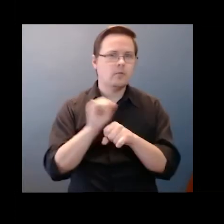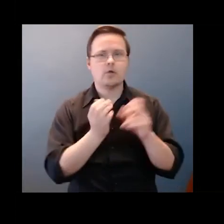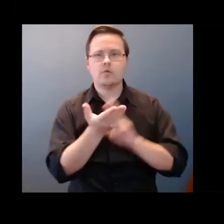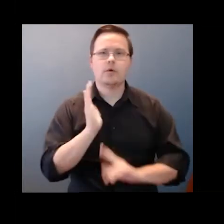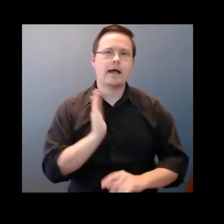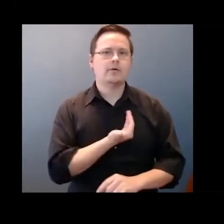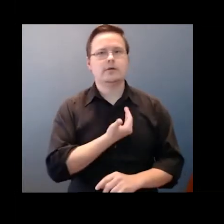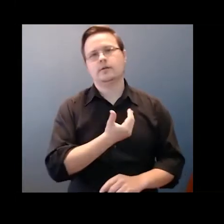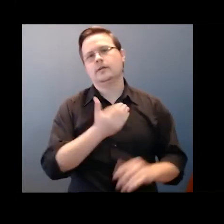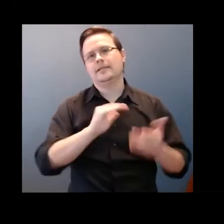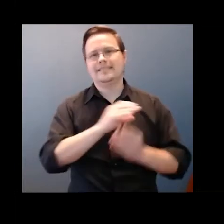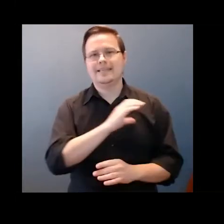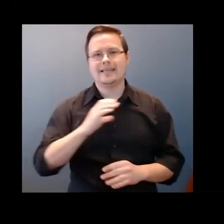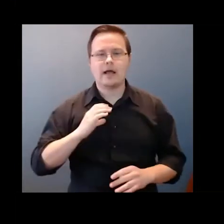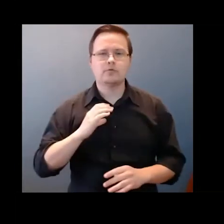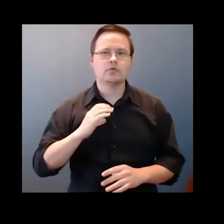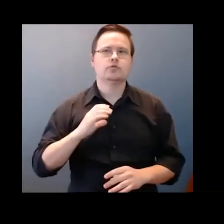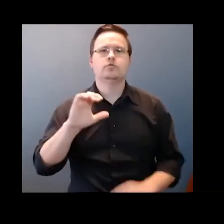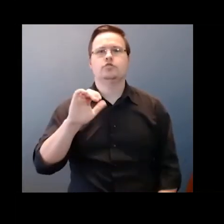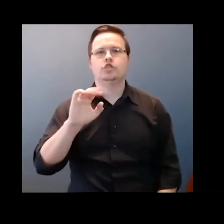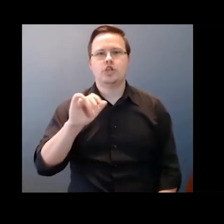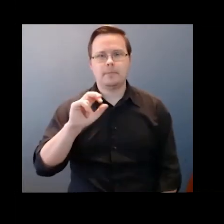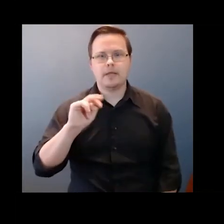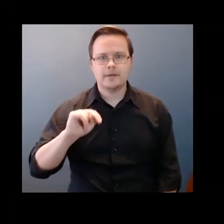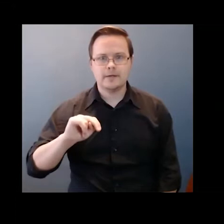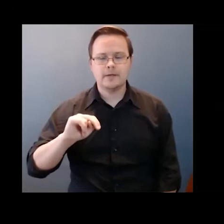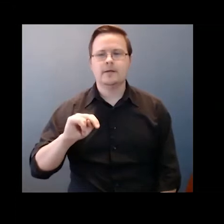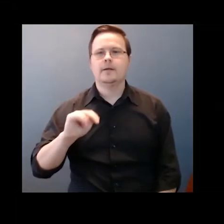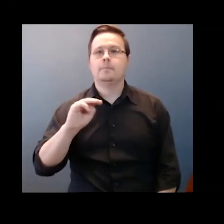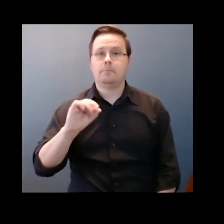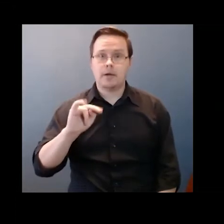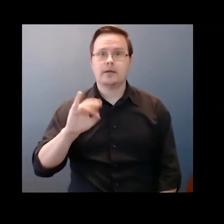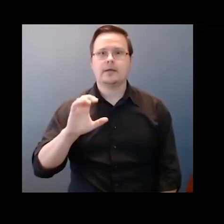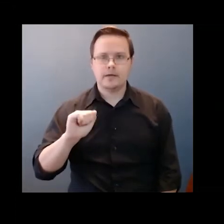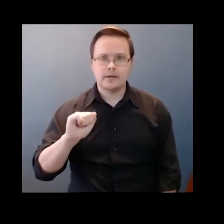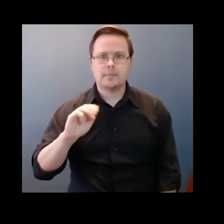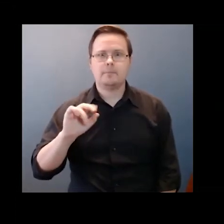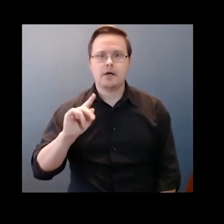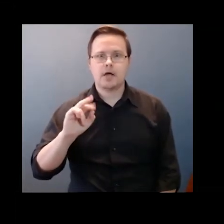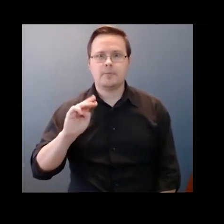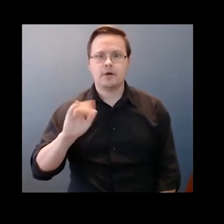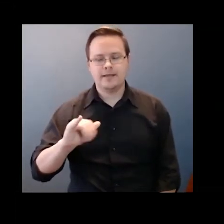Monica Montgomery Ordinance got nine I've got nine votes from everybody on the city council.